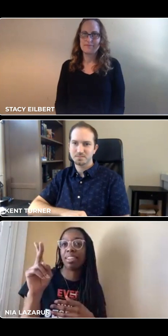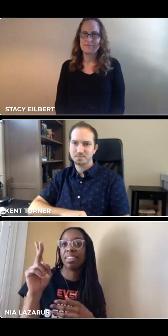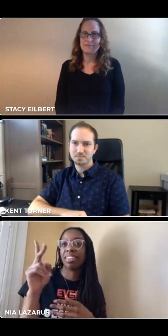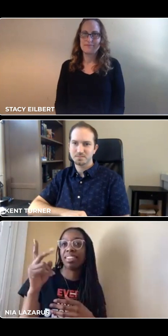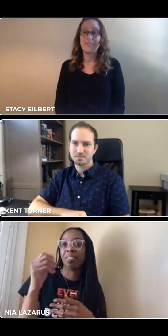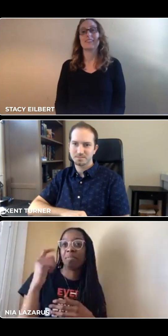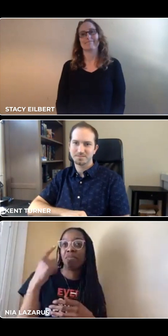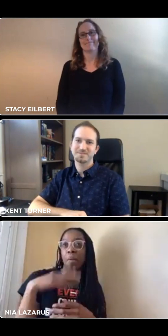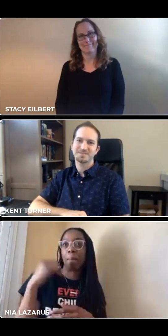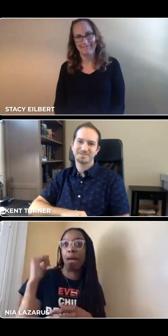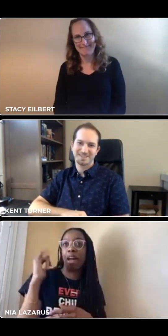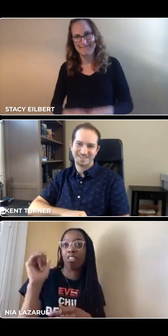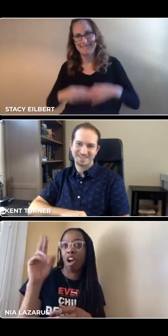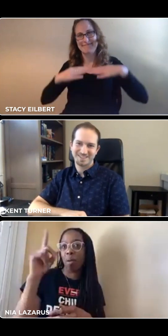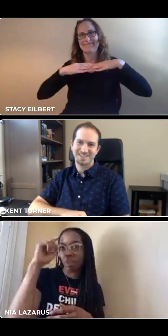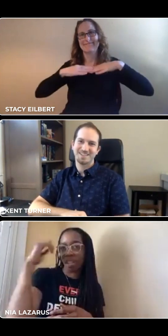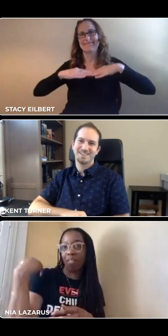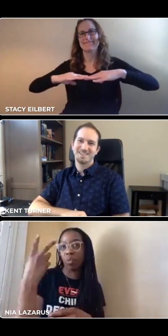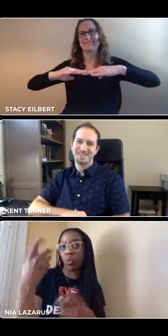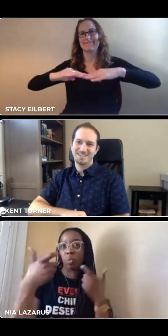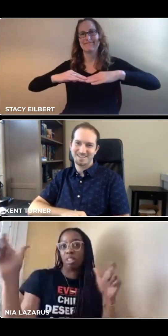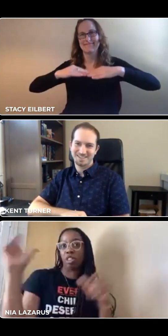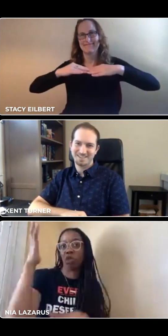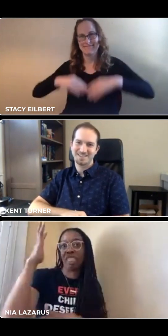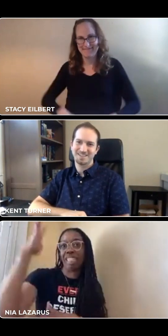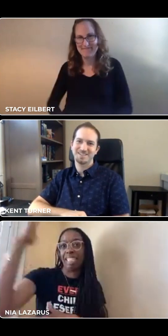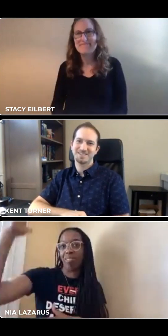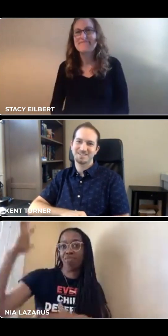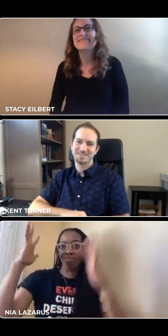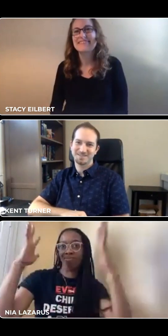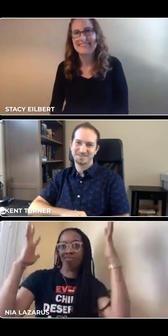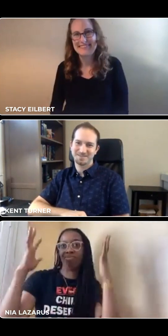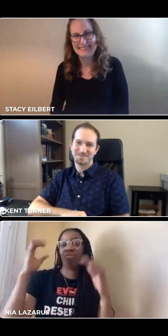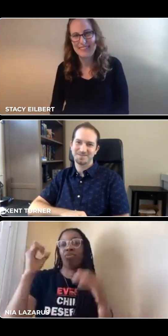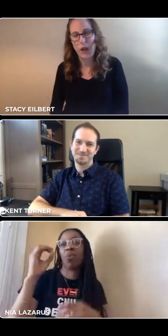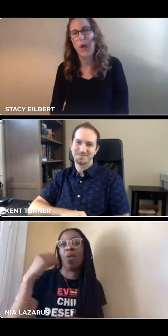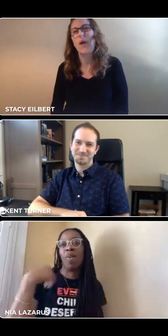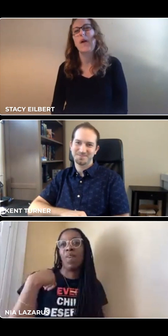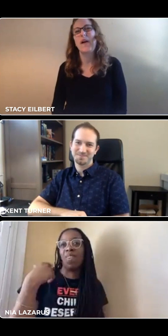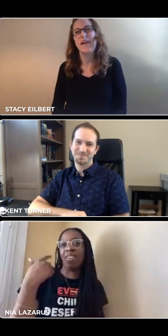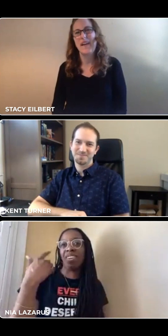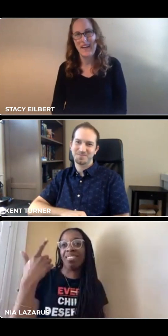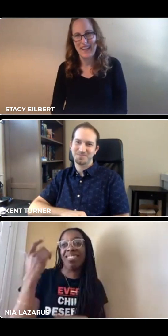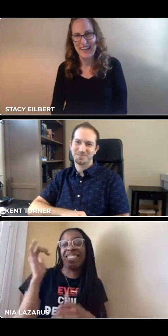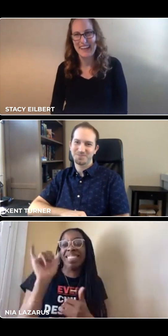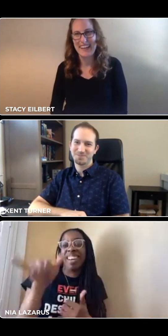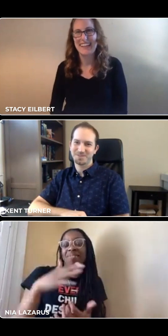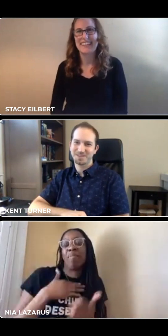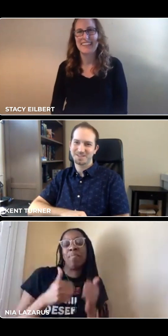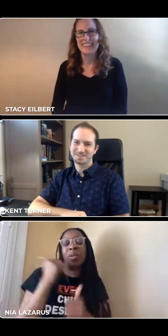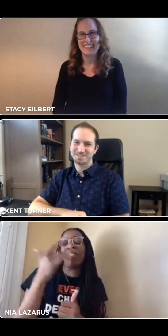Well, I have 2 big trees in the backyard. So, I decided to go ahead and